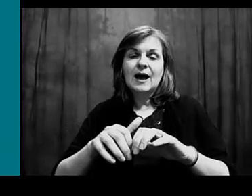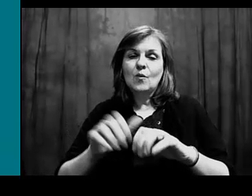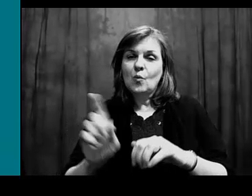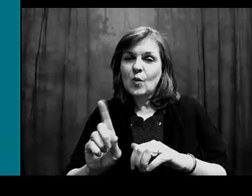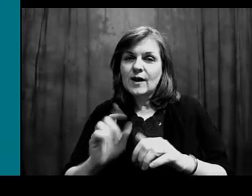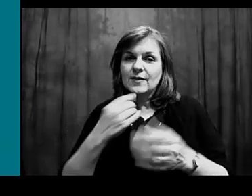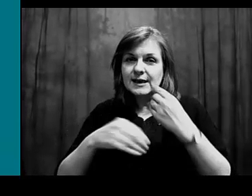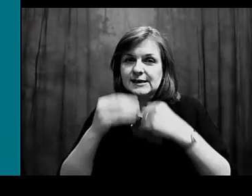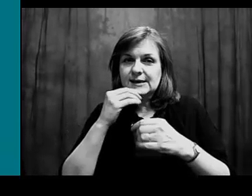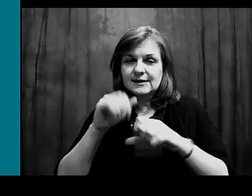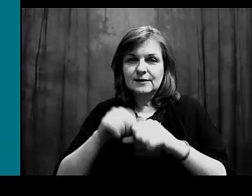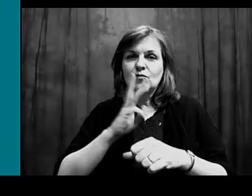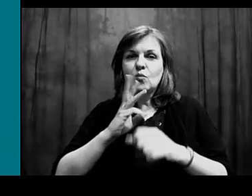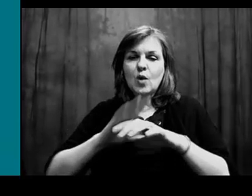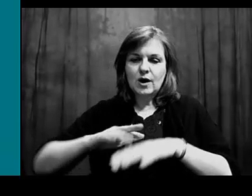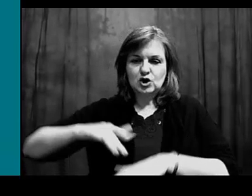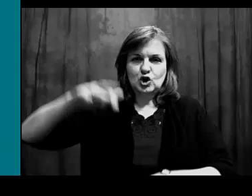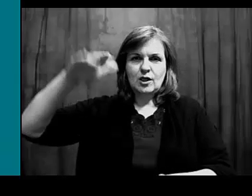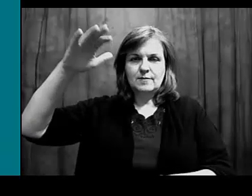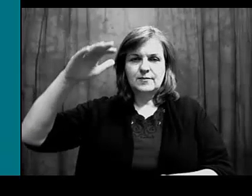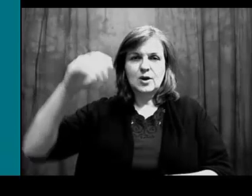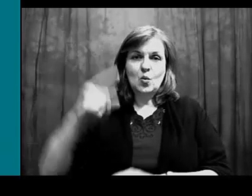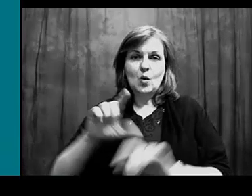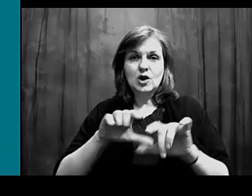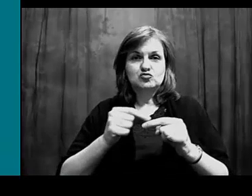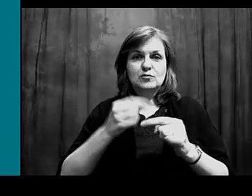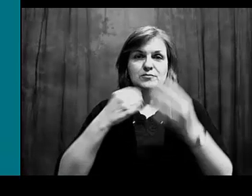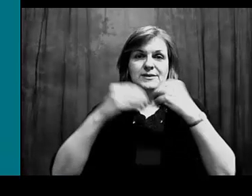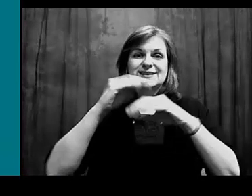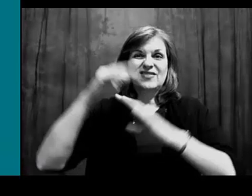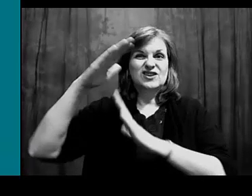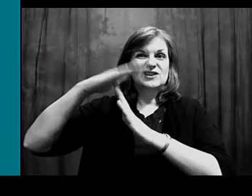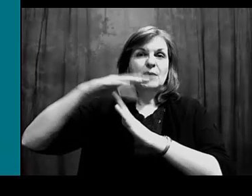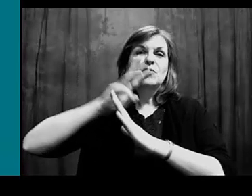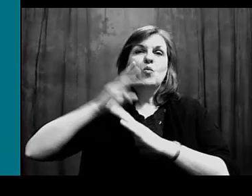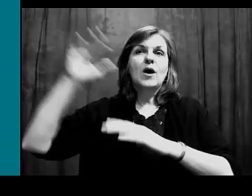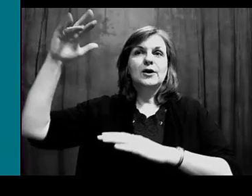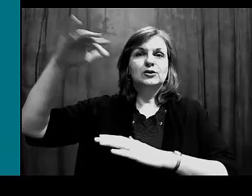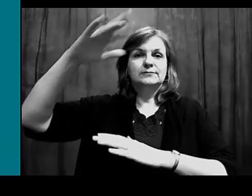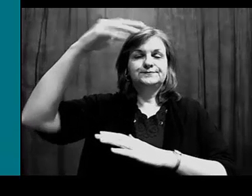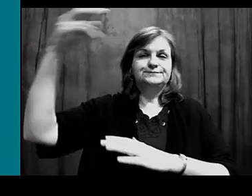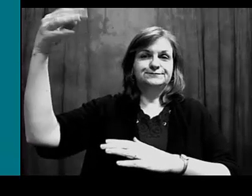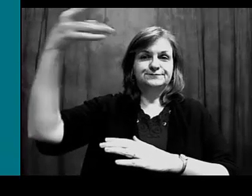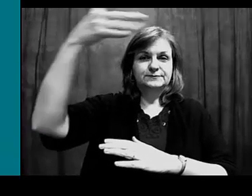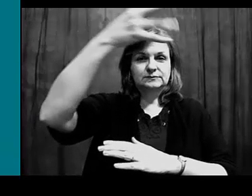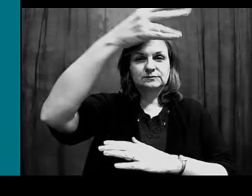in the water column so one set feeds at the top of the water